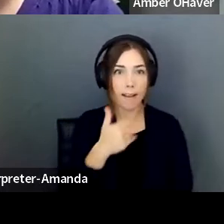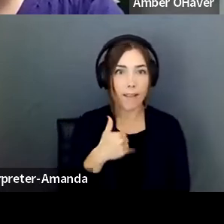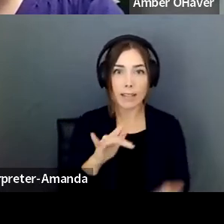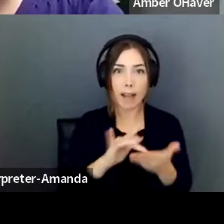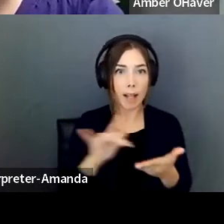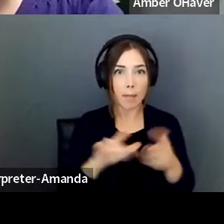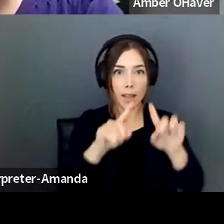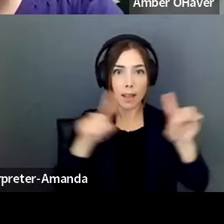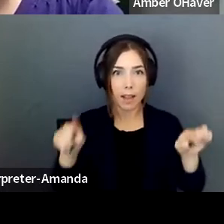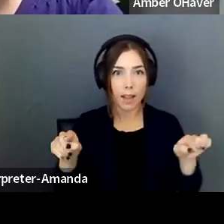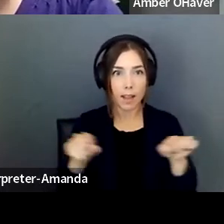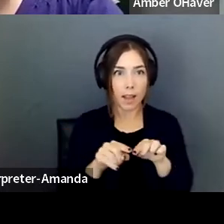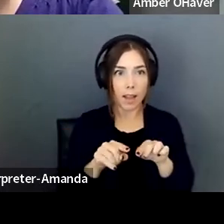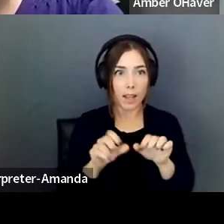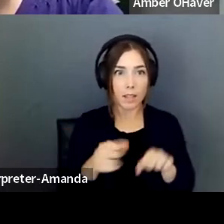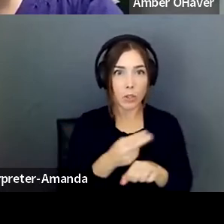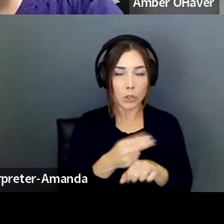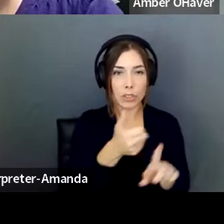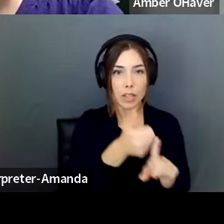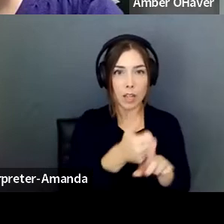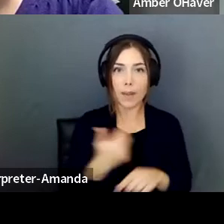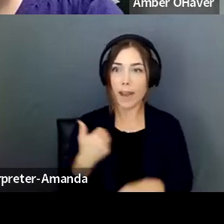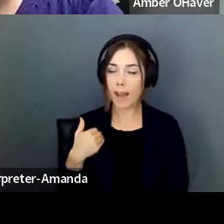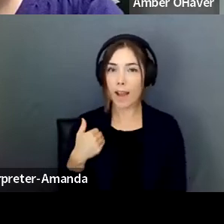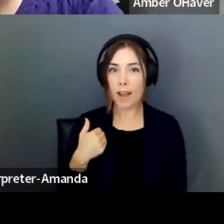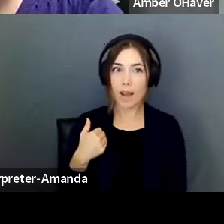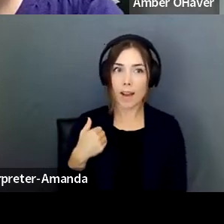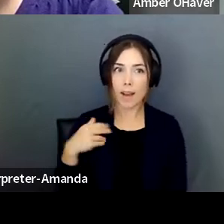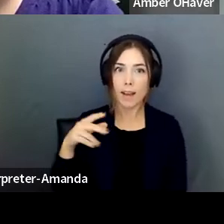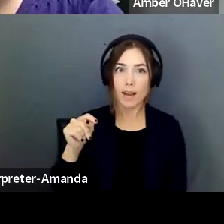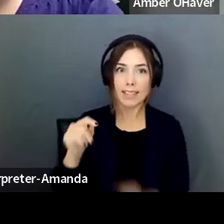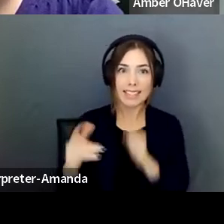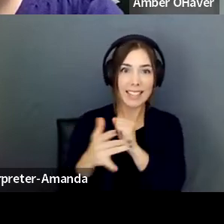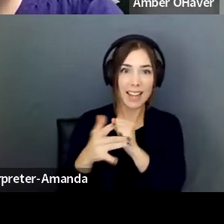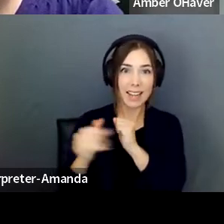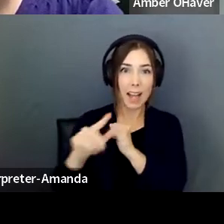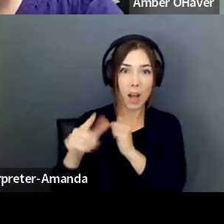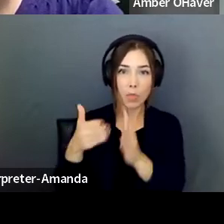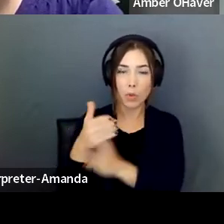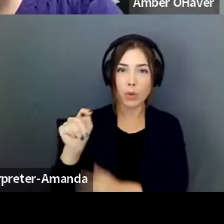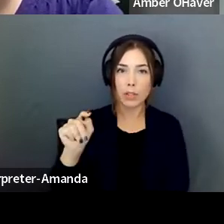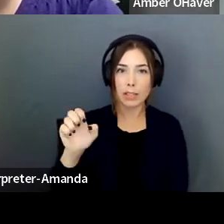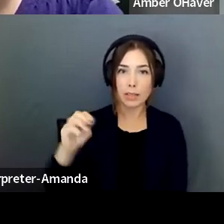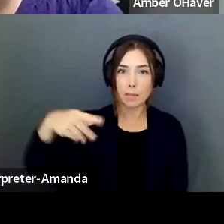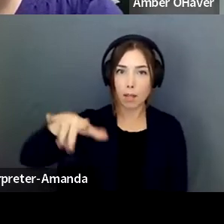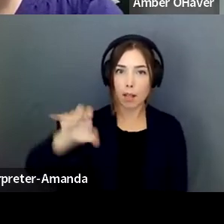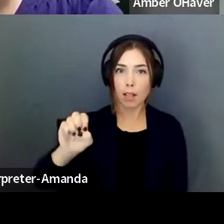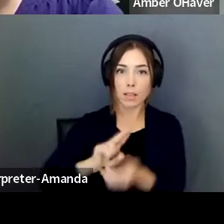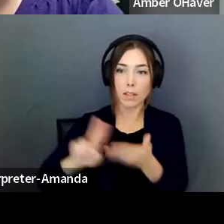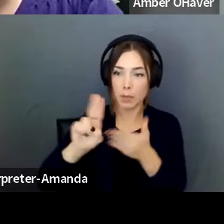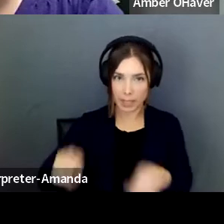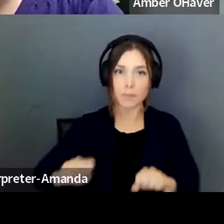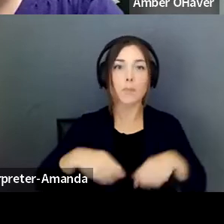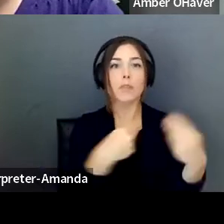Here we have a through the university we can an assist her with providing free cell phone.